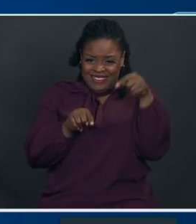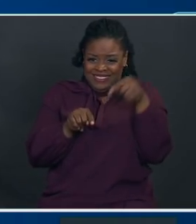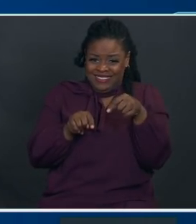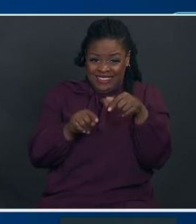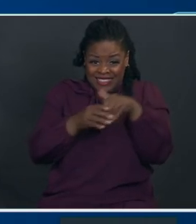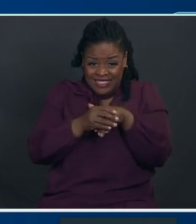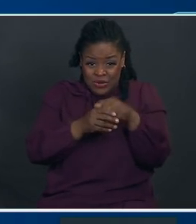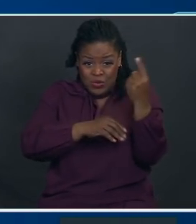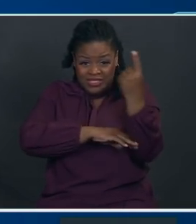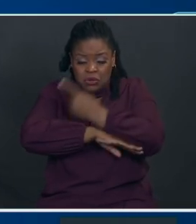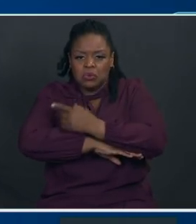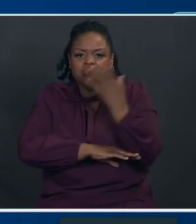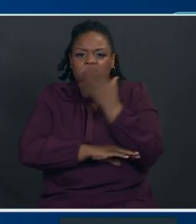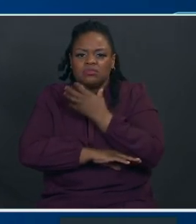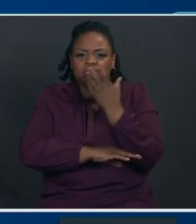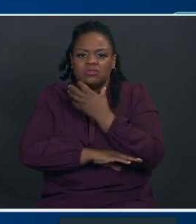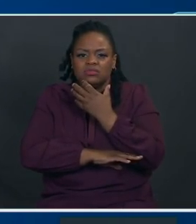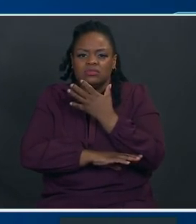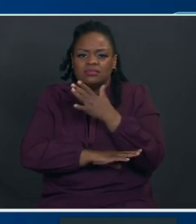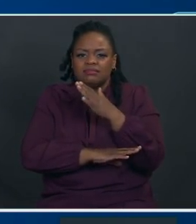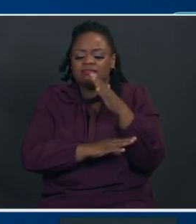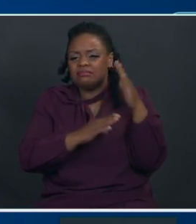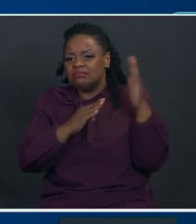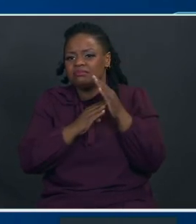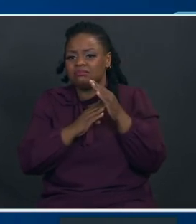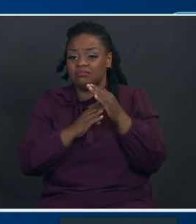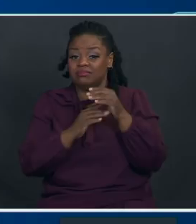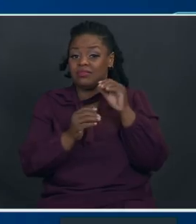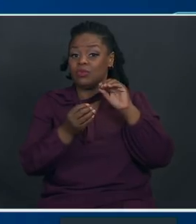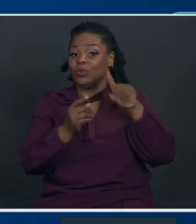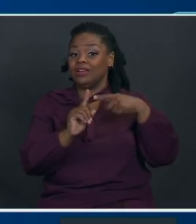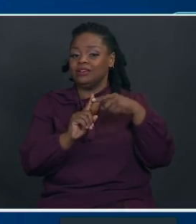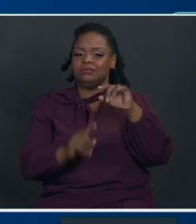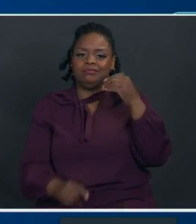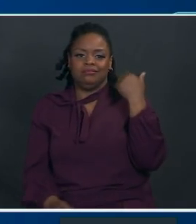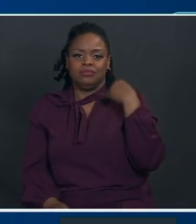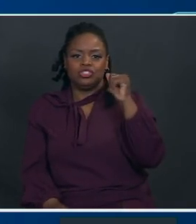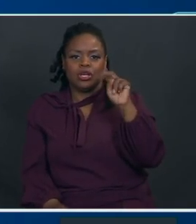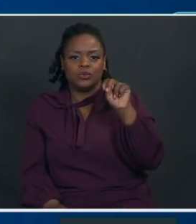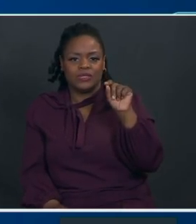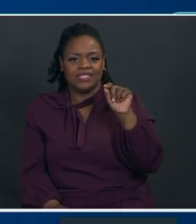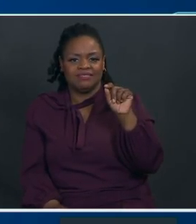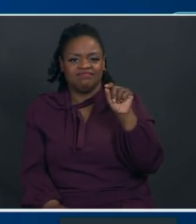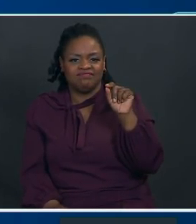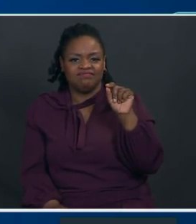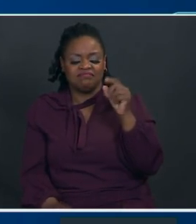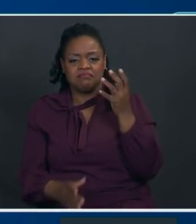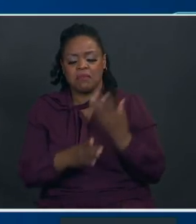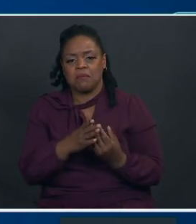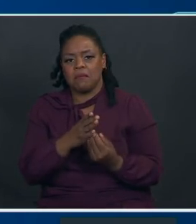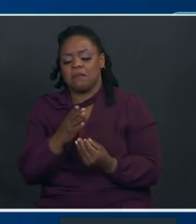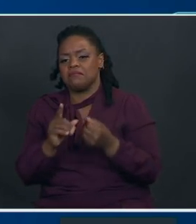was reported on January 20th, the peak number of 4,383 deaths.